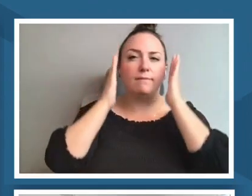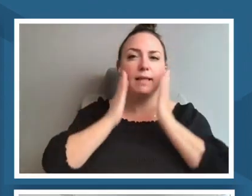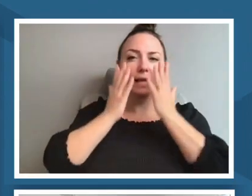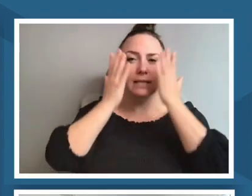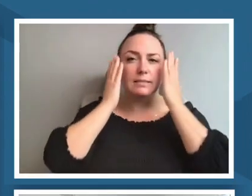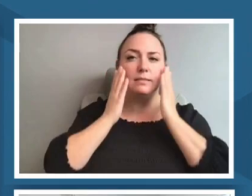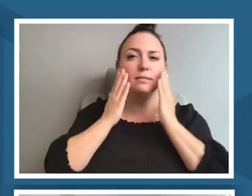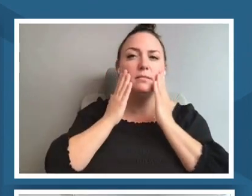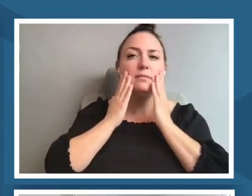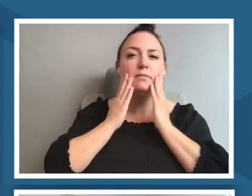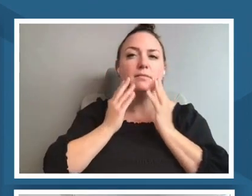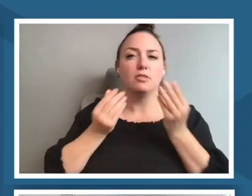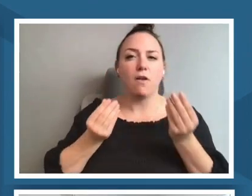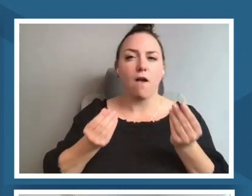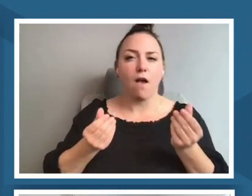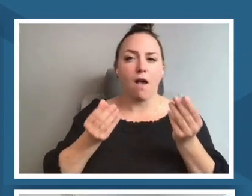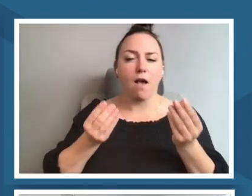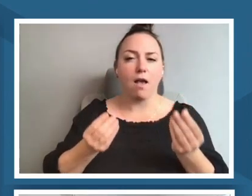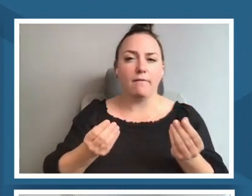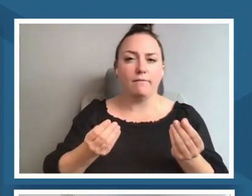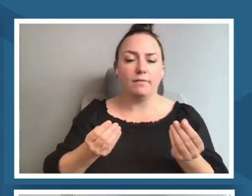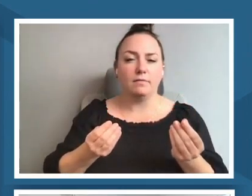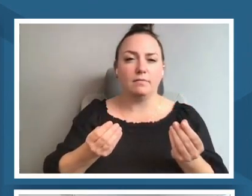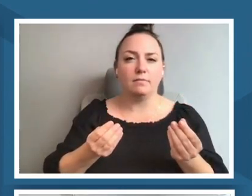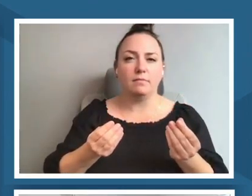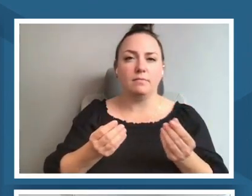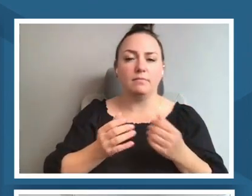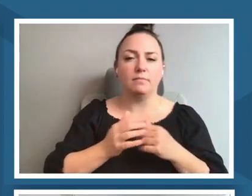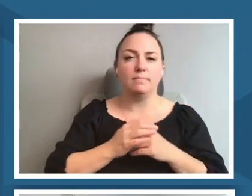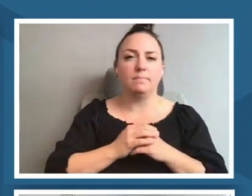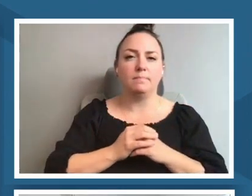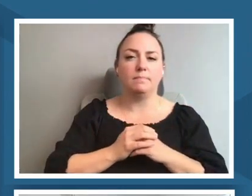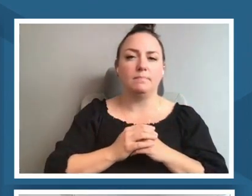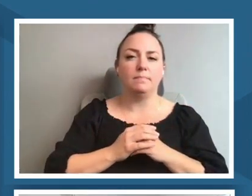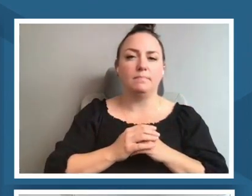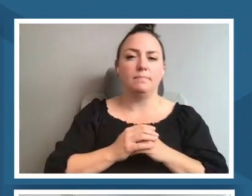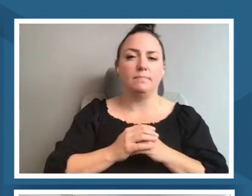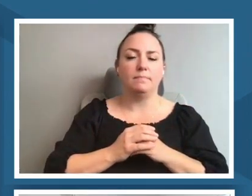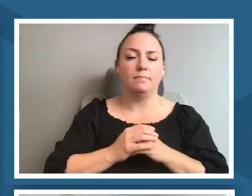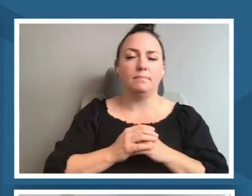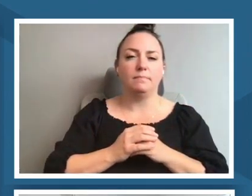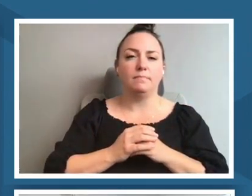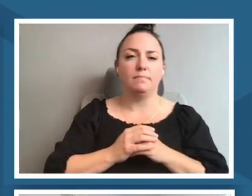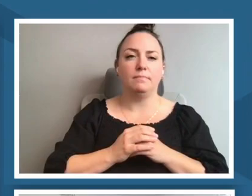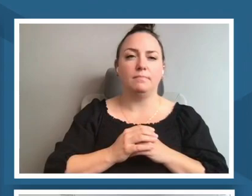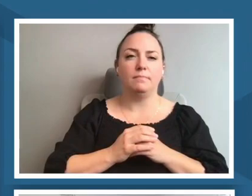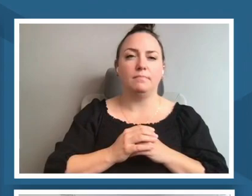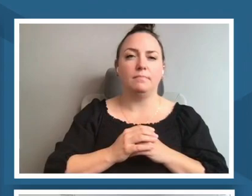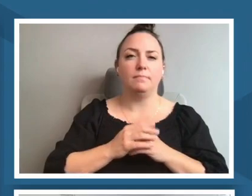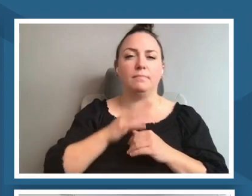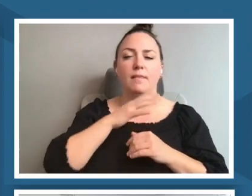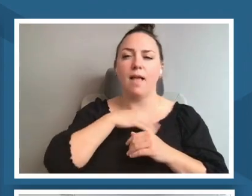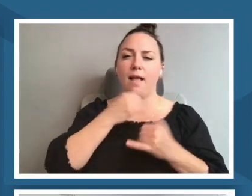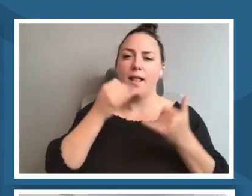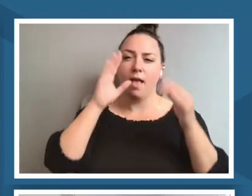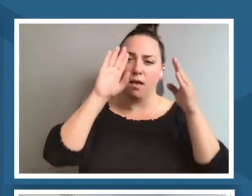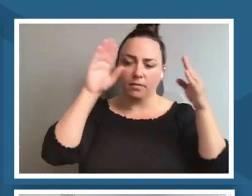and then bring all your awareness to your soft belly breathing